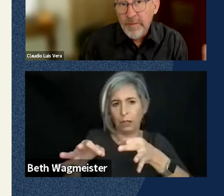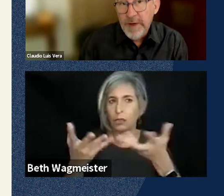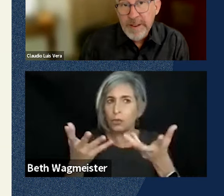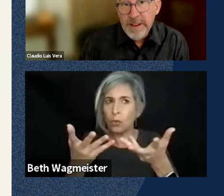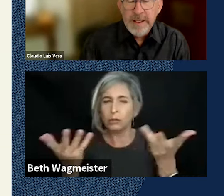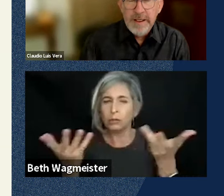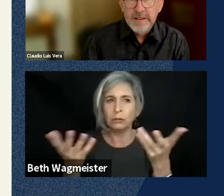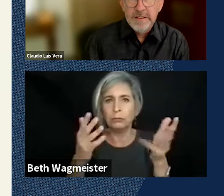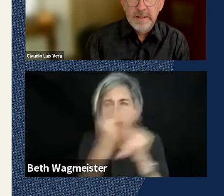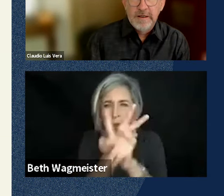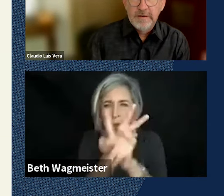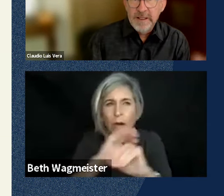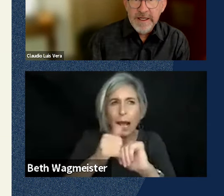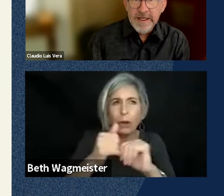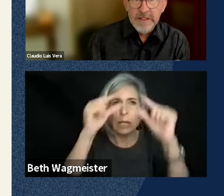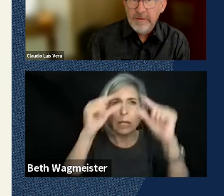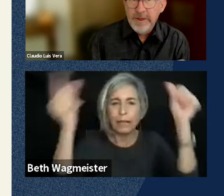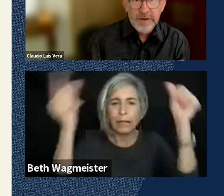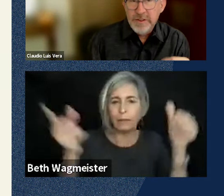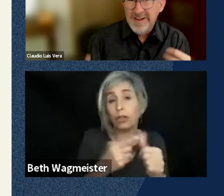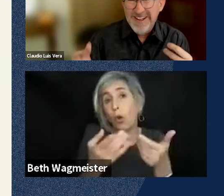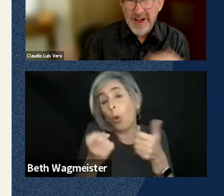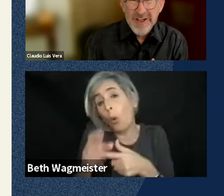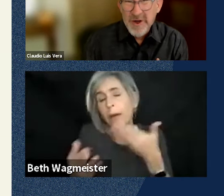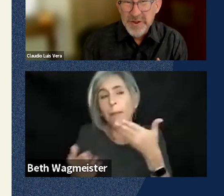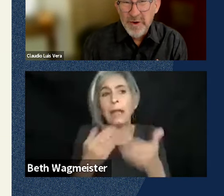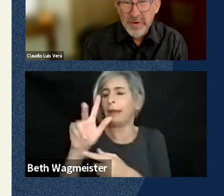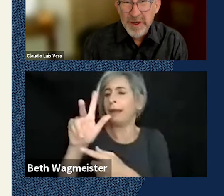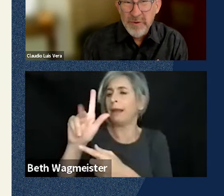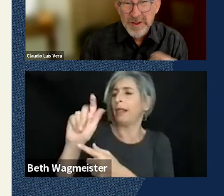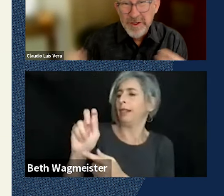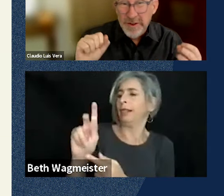Or maybe it's links, because you kind of know what you already want to do.